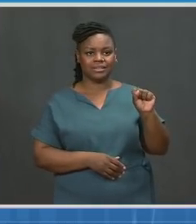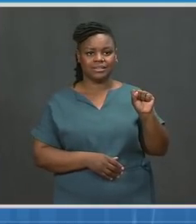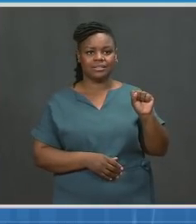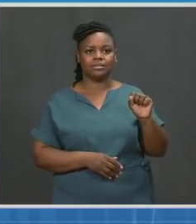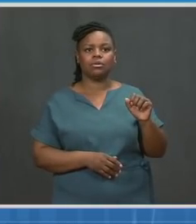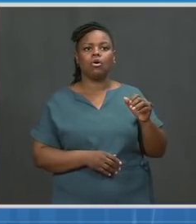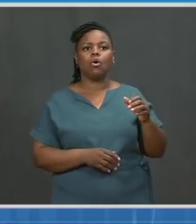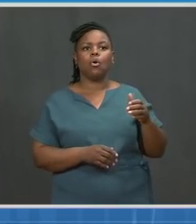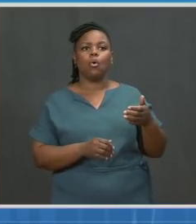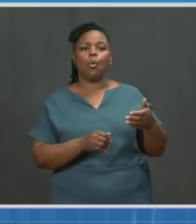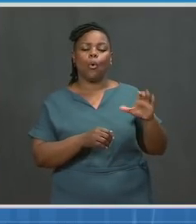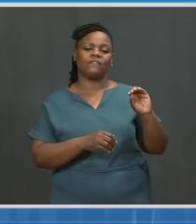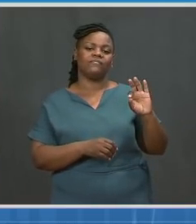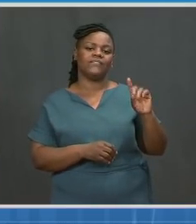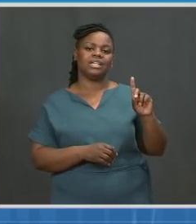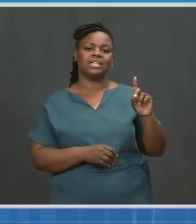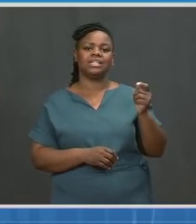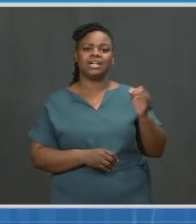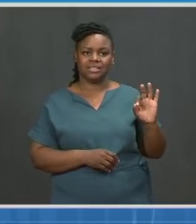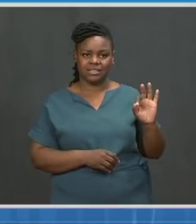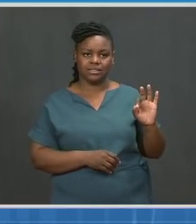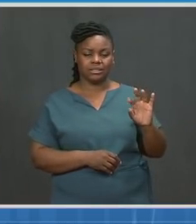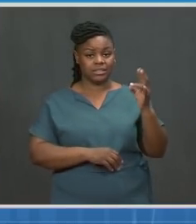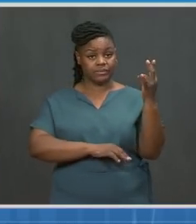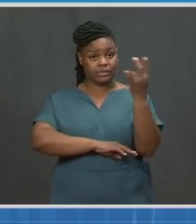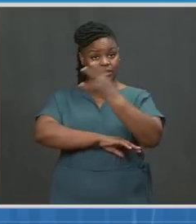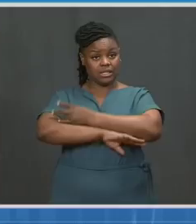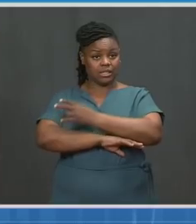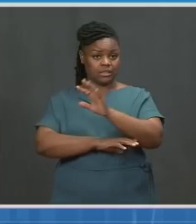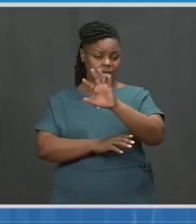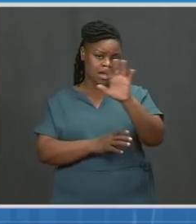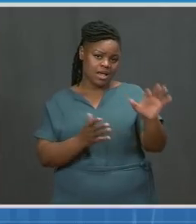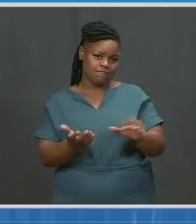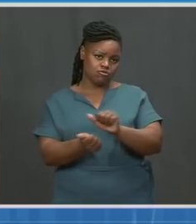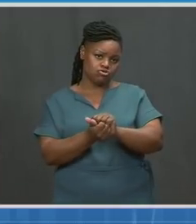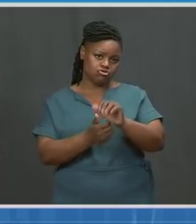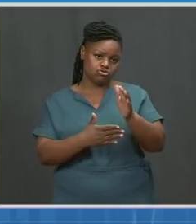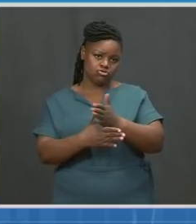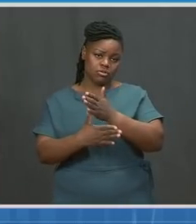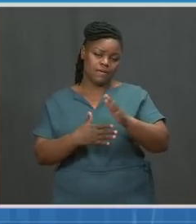Our seven-day average is just over 54,400 cases per day,